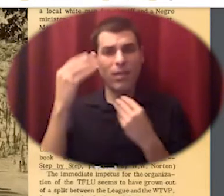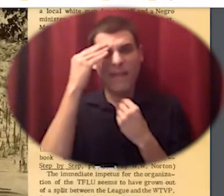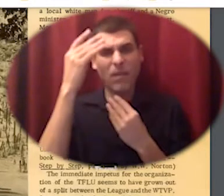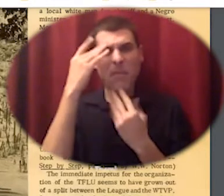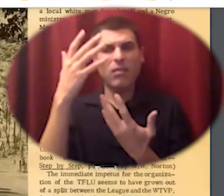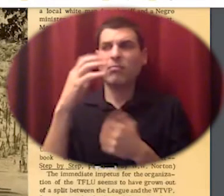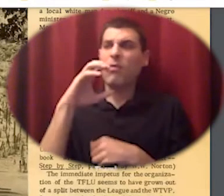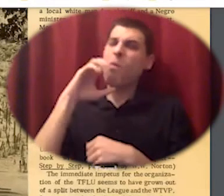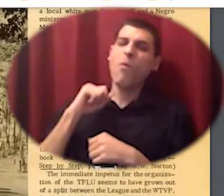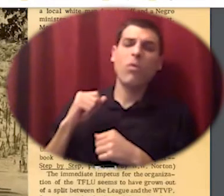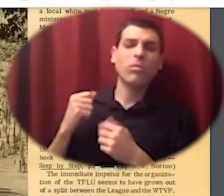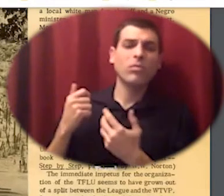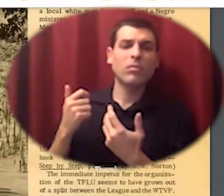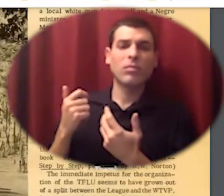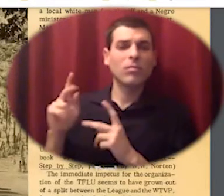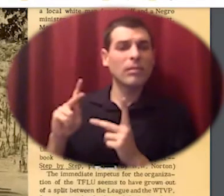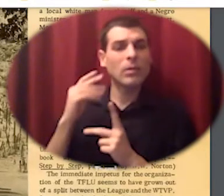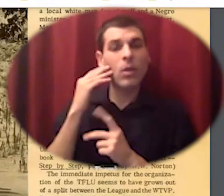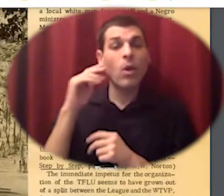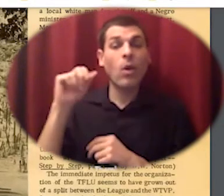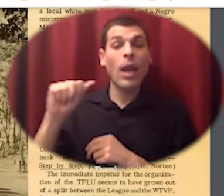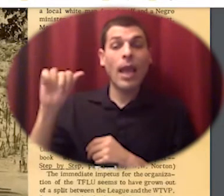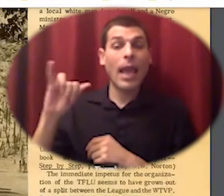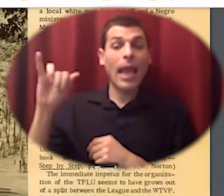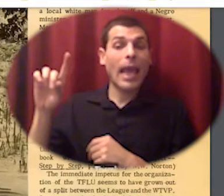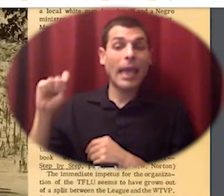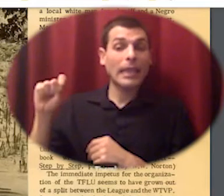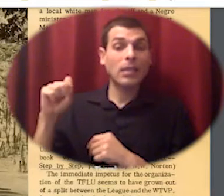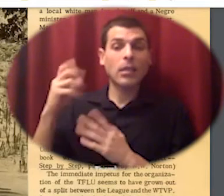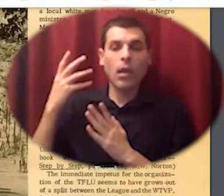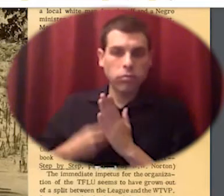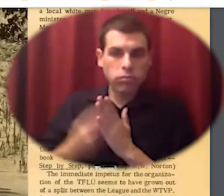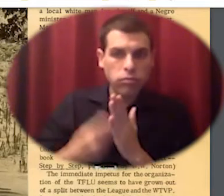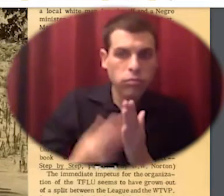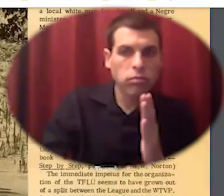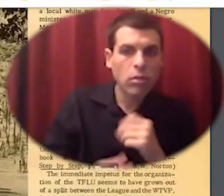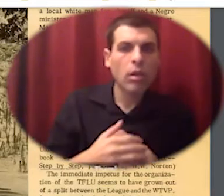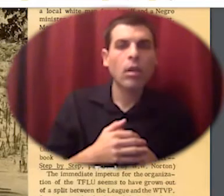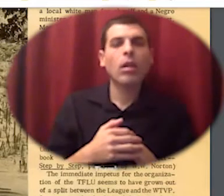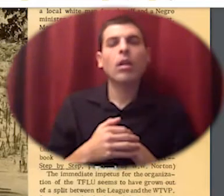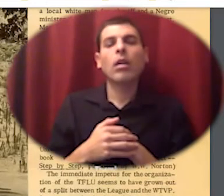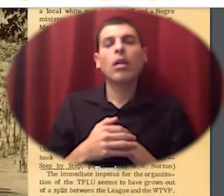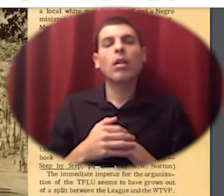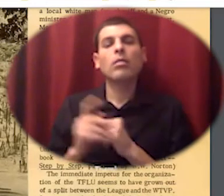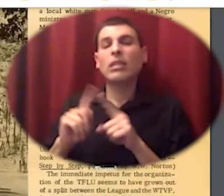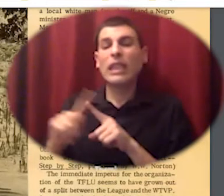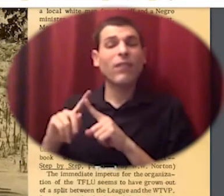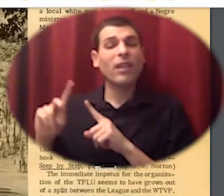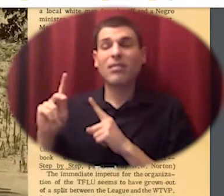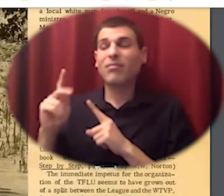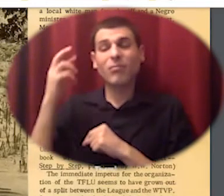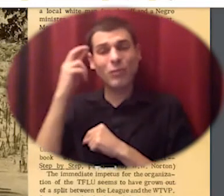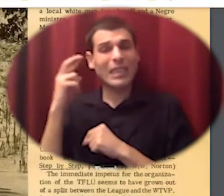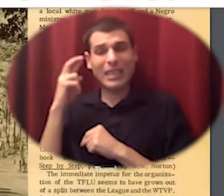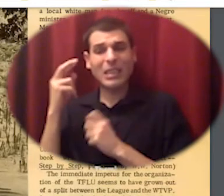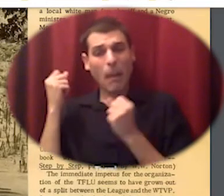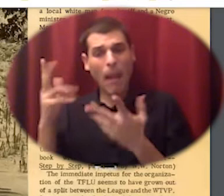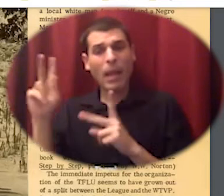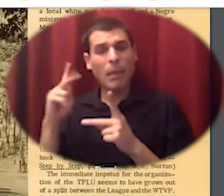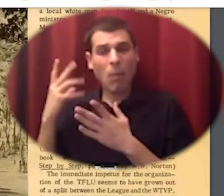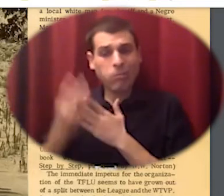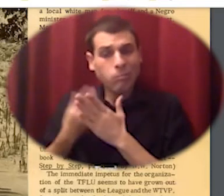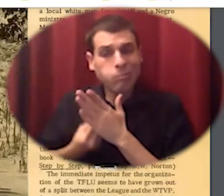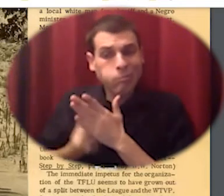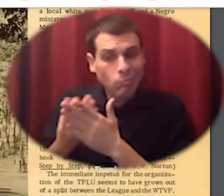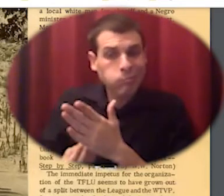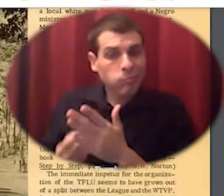between the aids epidemic and just the ways that we don't get to enjoy our intergenerational